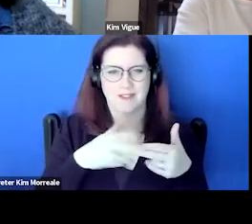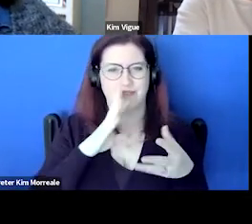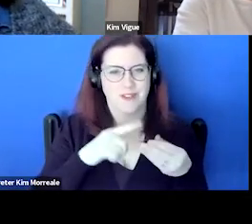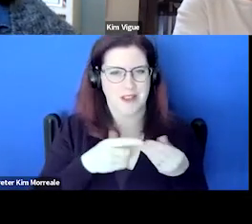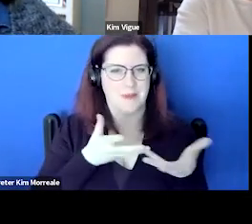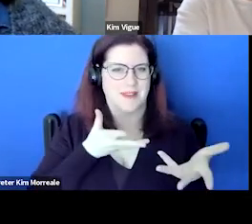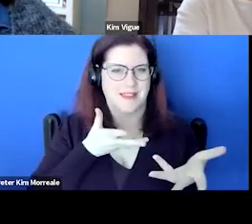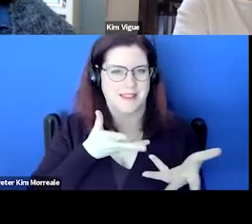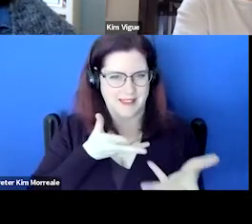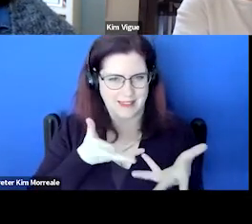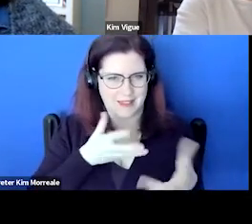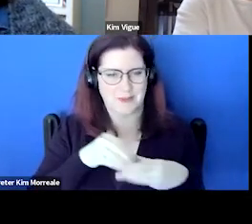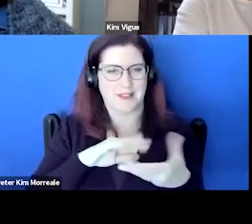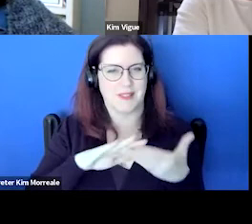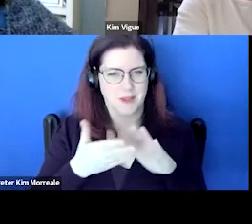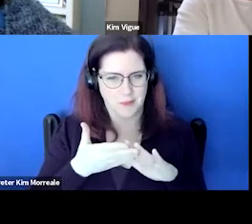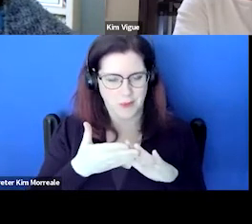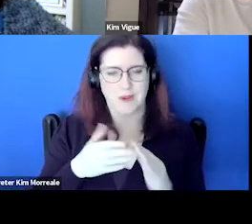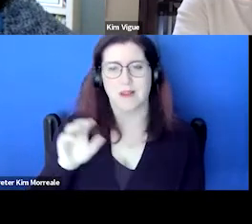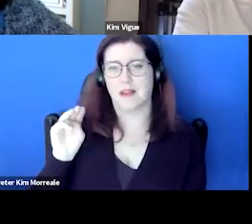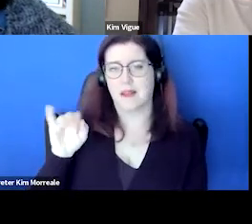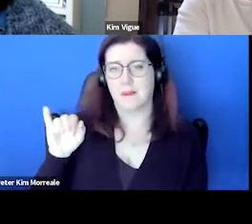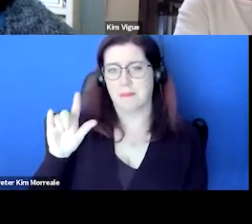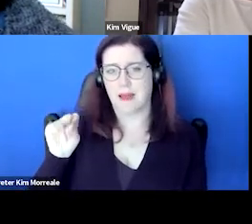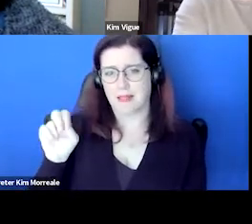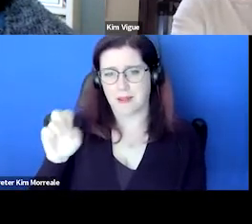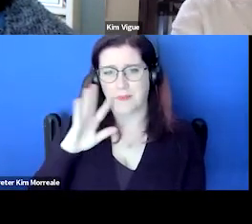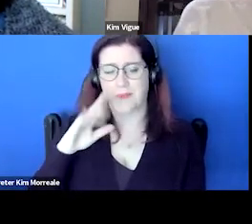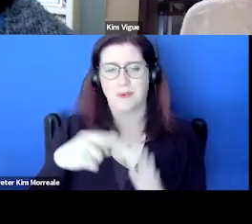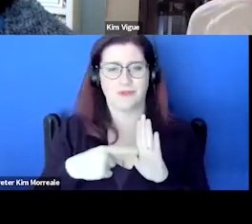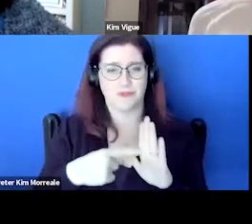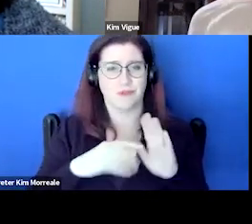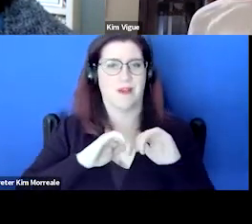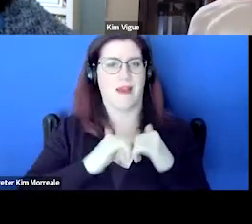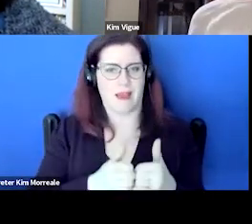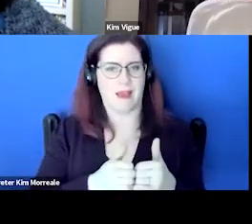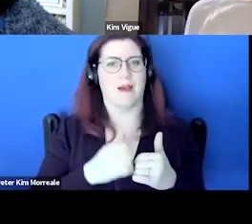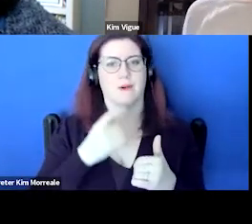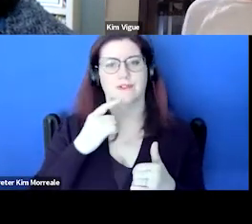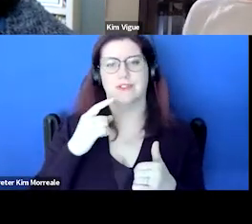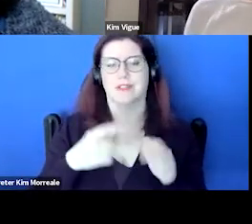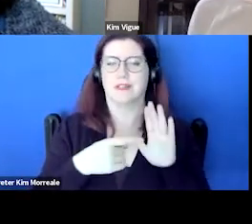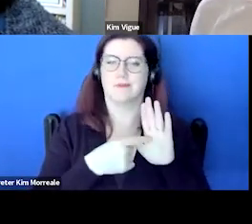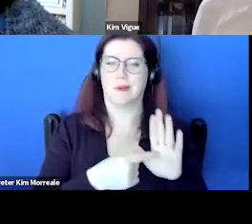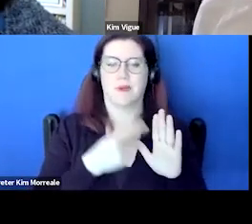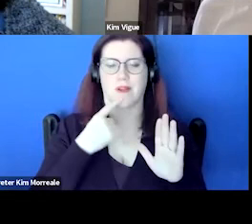And Mylene will take us on a journey on how she represented an applicant for the good part of 18 months